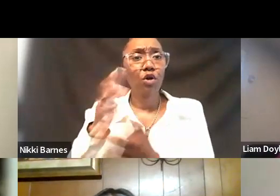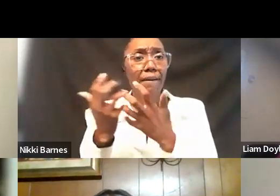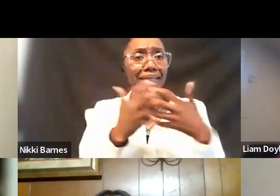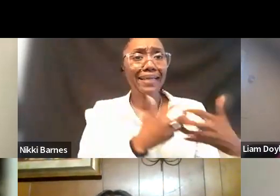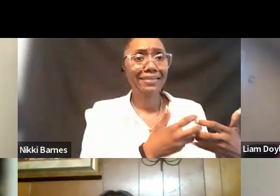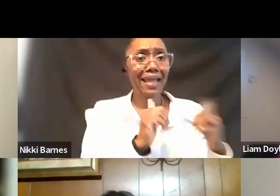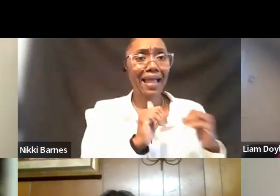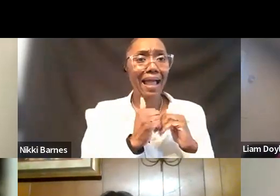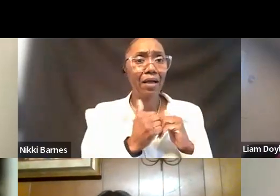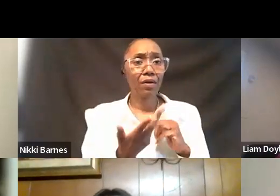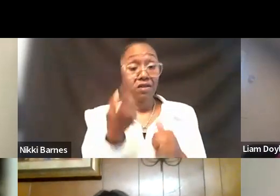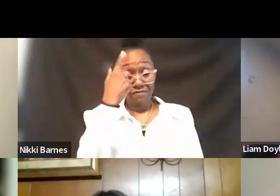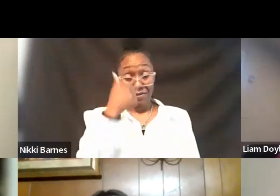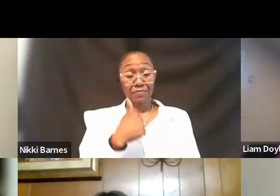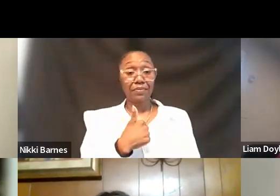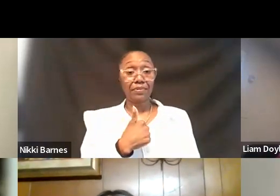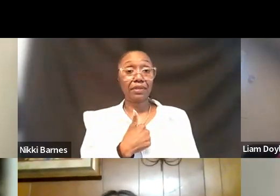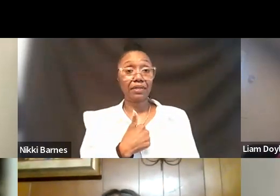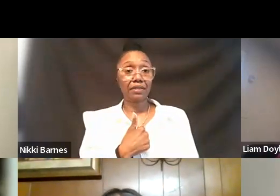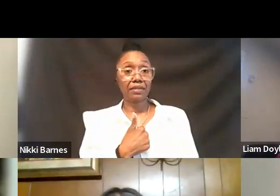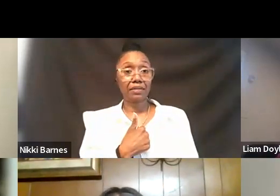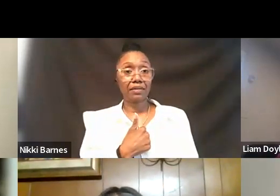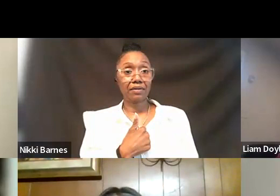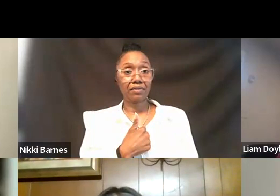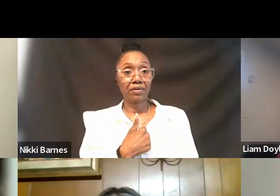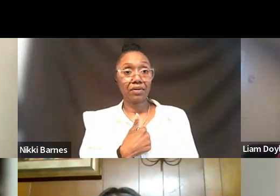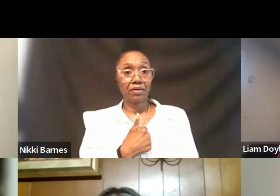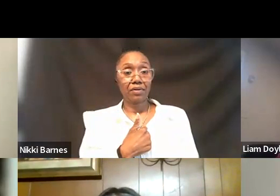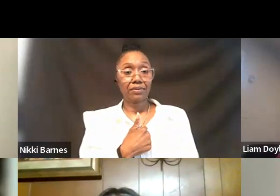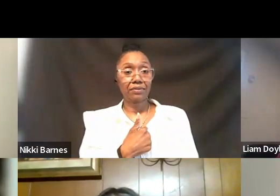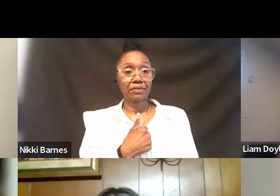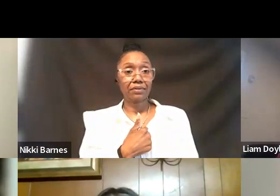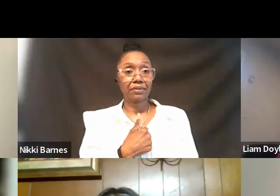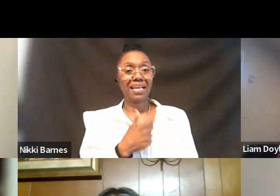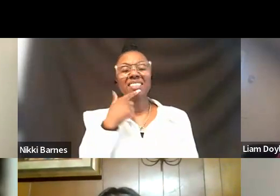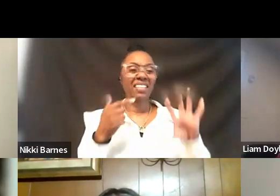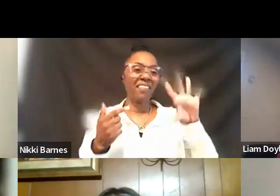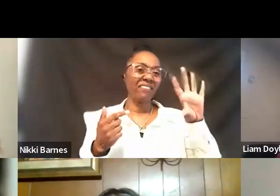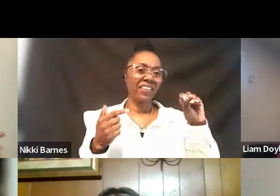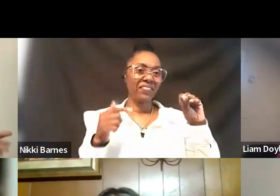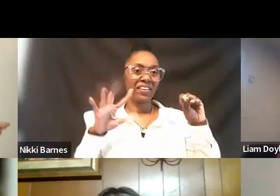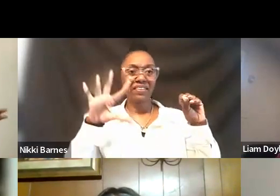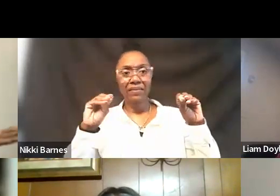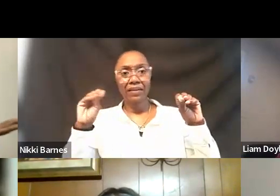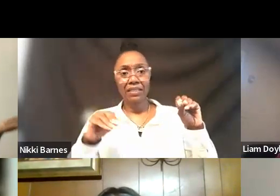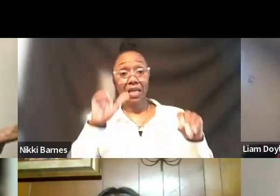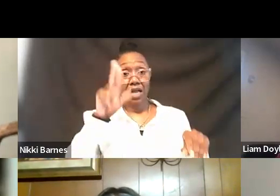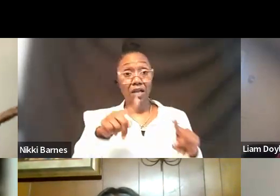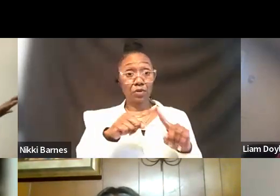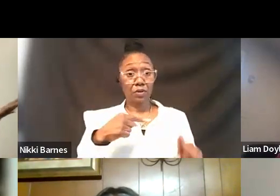I know for me it's It's kind of, I'll say 50 50. Because up to me just submit a document.